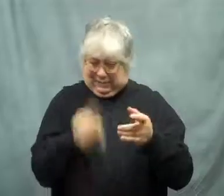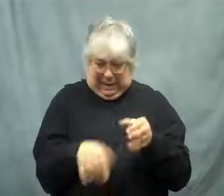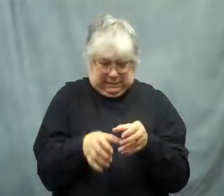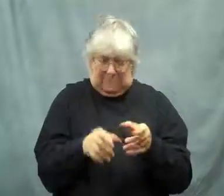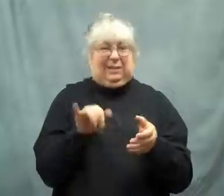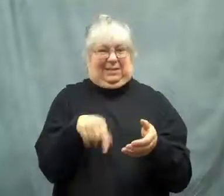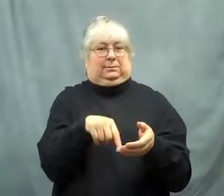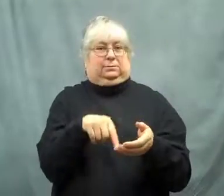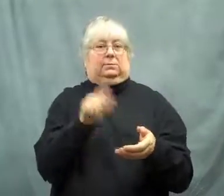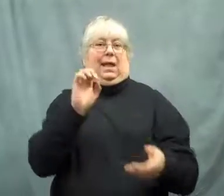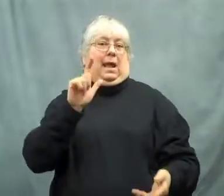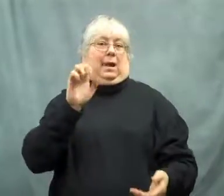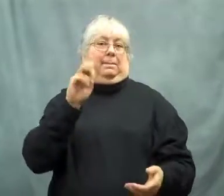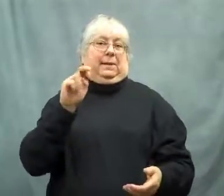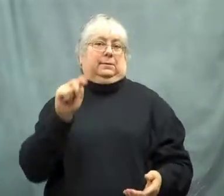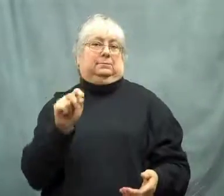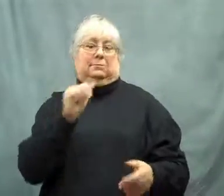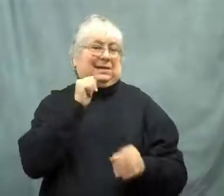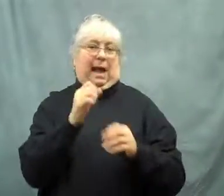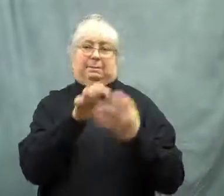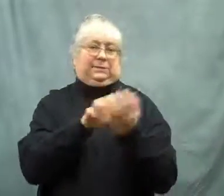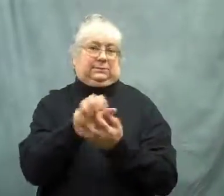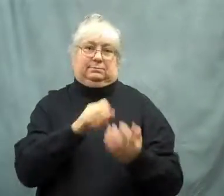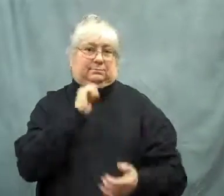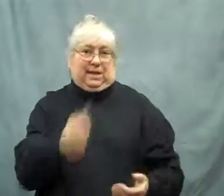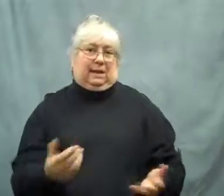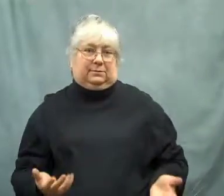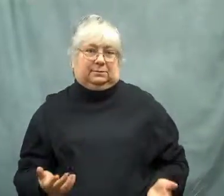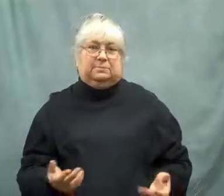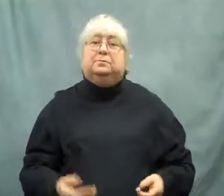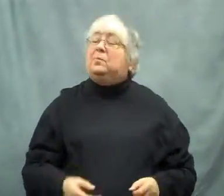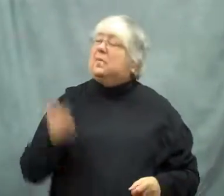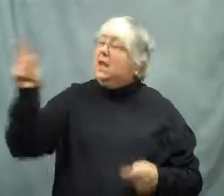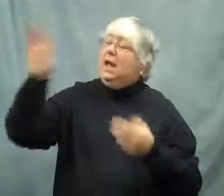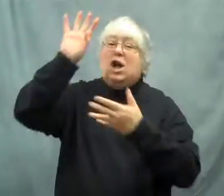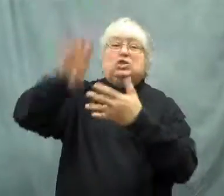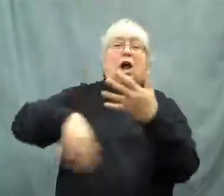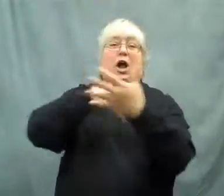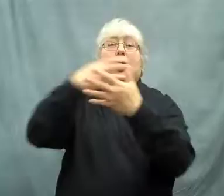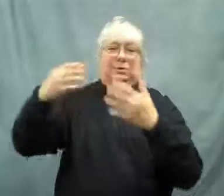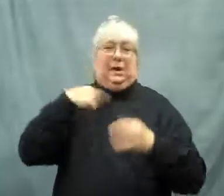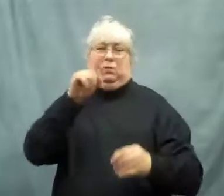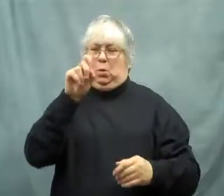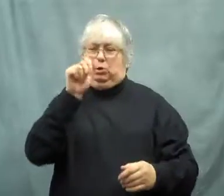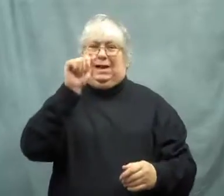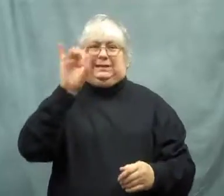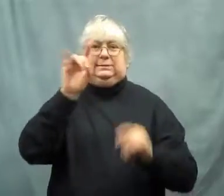114 elements are named, and four have temporary names.